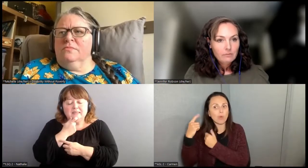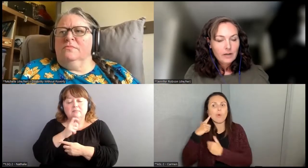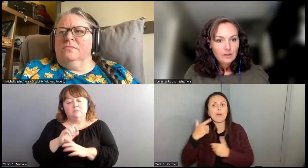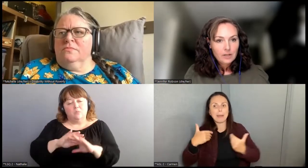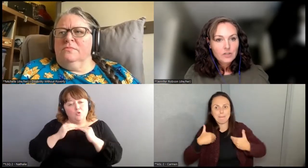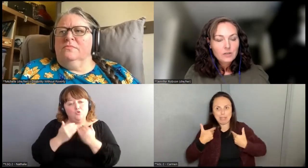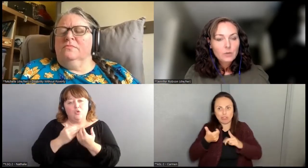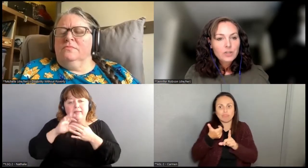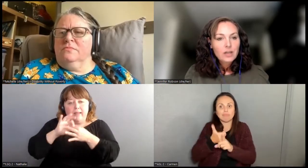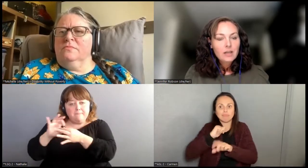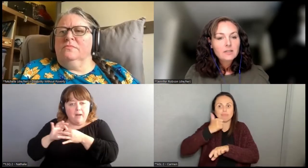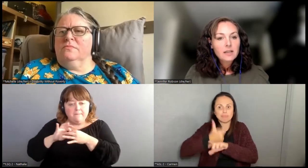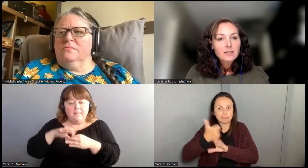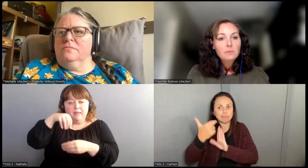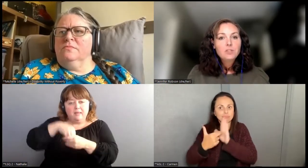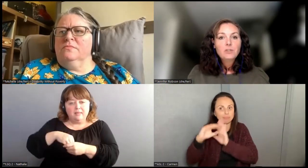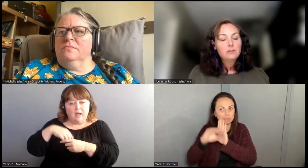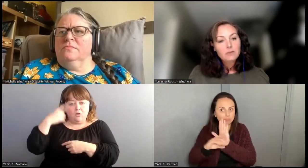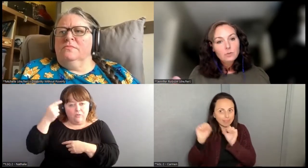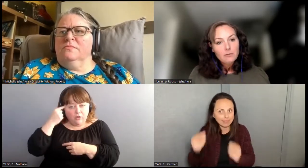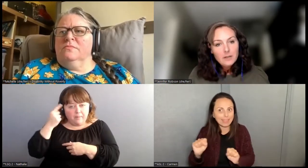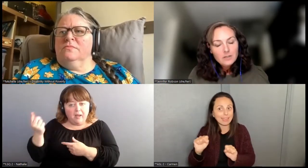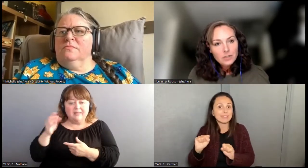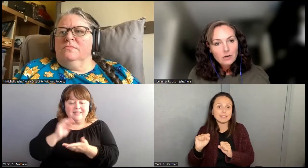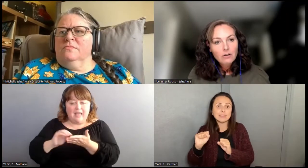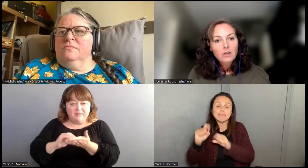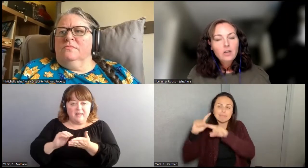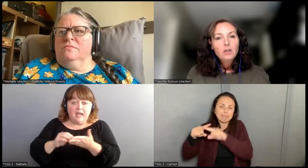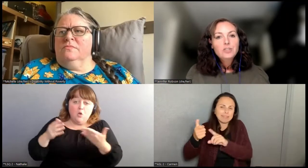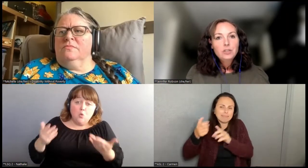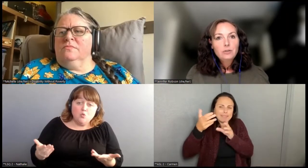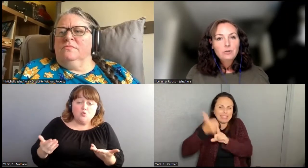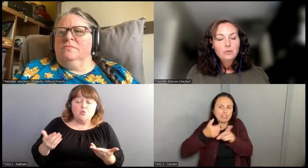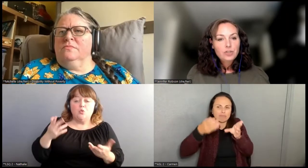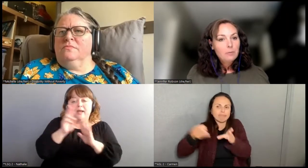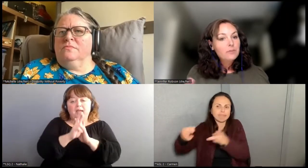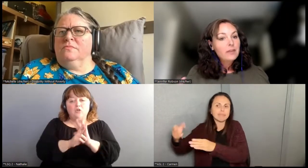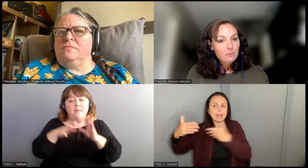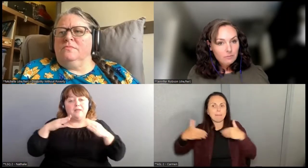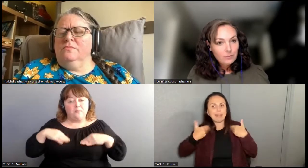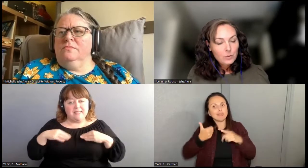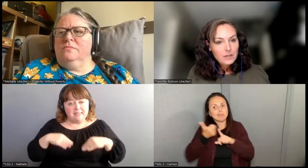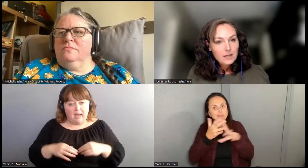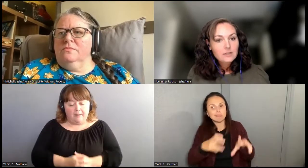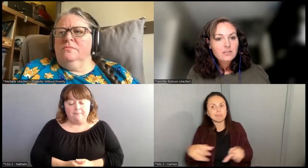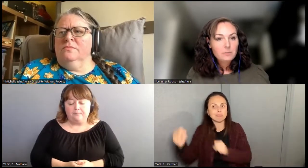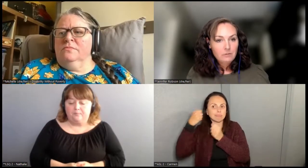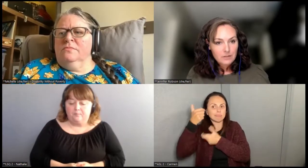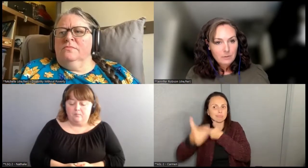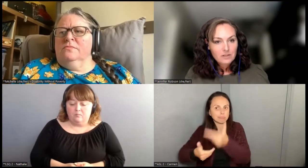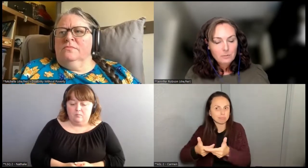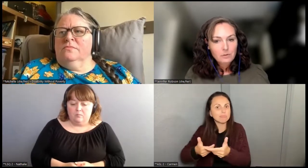IN THAT CASE, IT IS UP TO THE INDIVIDUAL MINISTER TO SHEPHERD THE PROCESS AND BE RESPONSIBLE